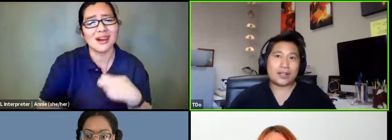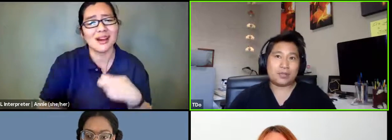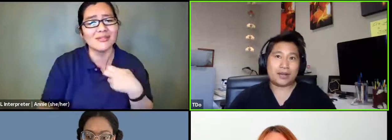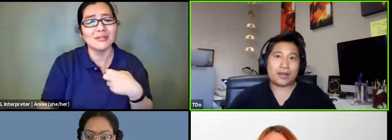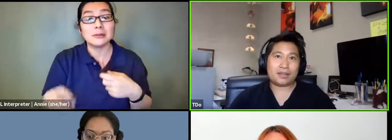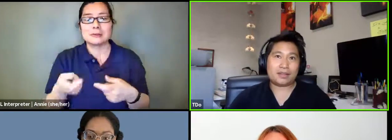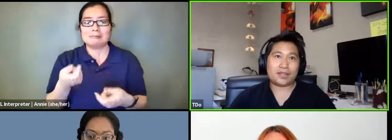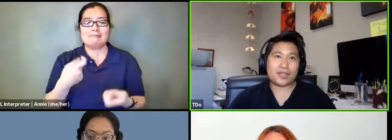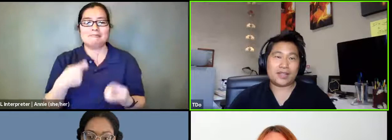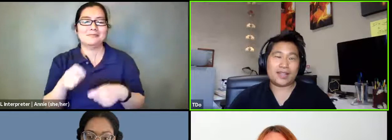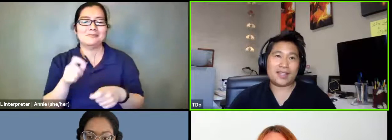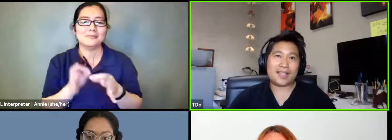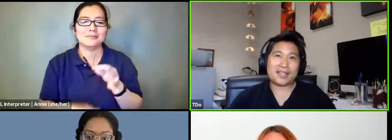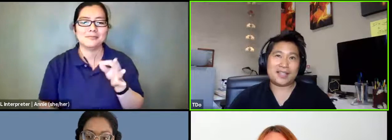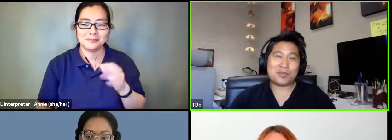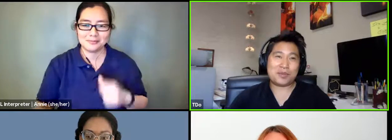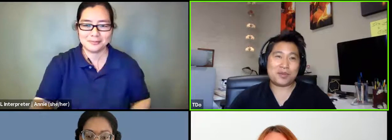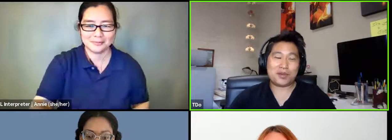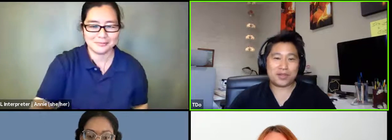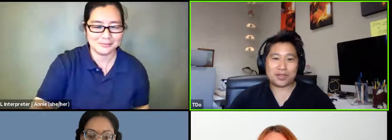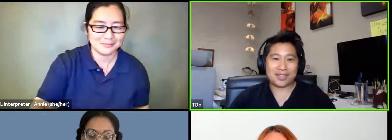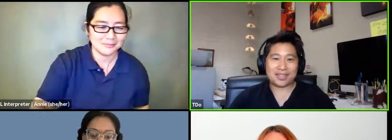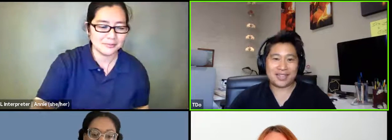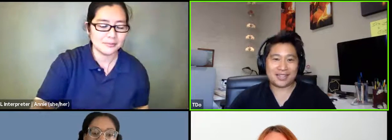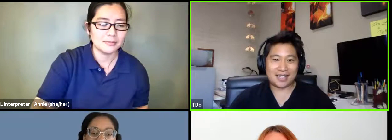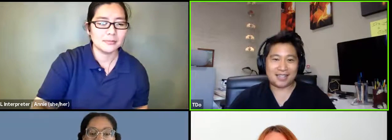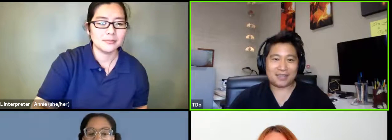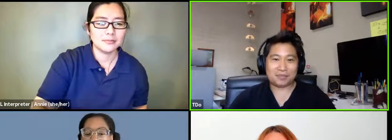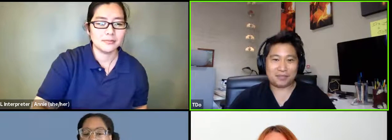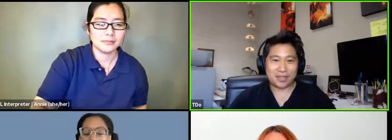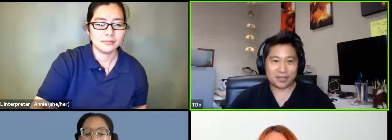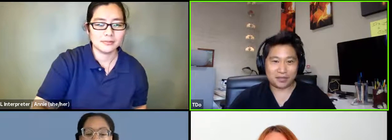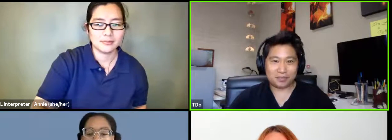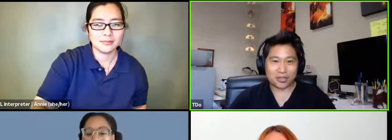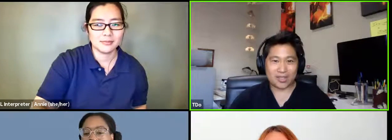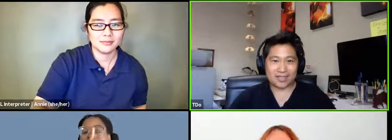not to bring it up much. Again, this is maybe a cultural thing to stay silent and keep your head